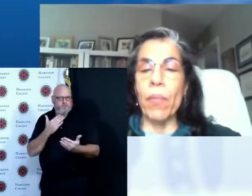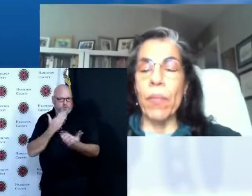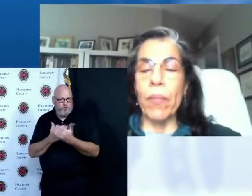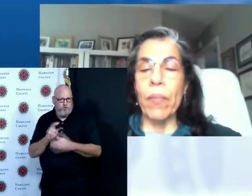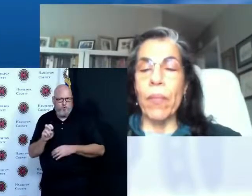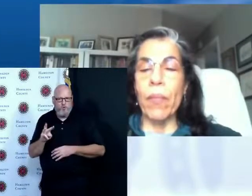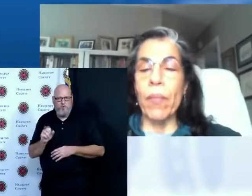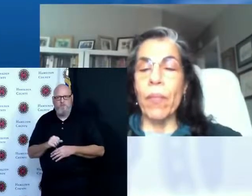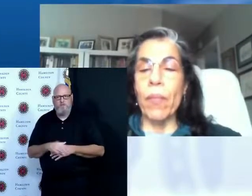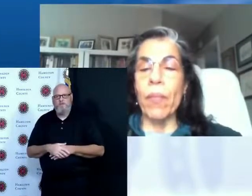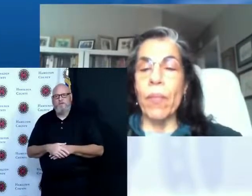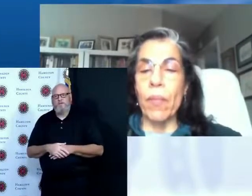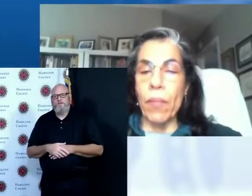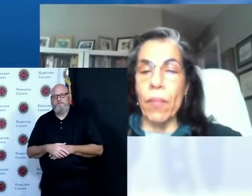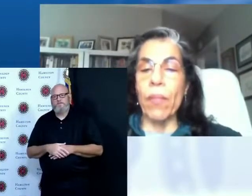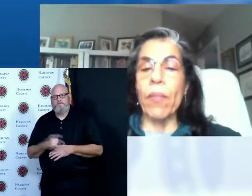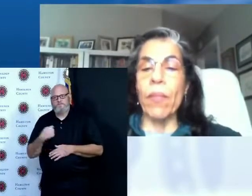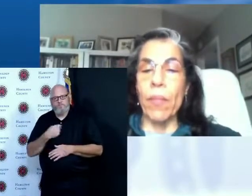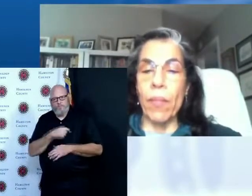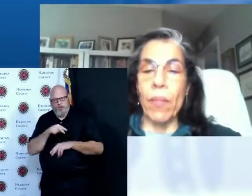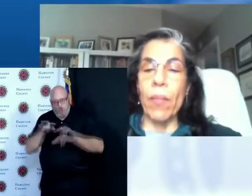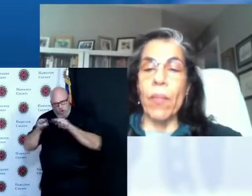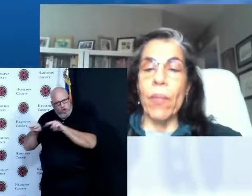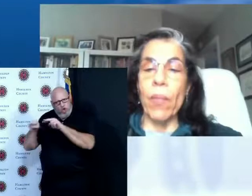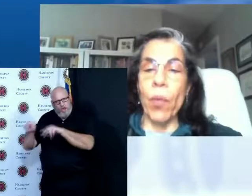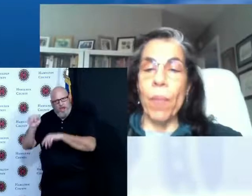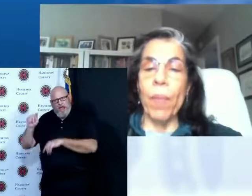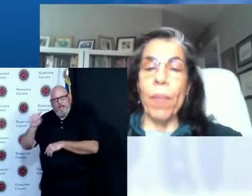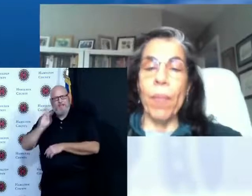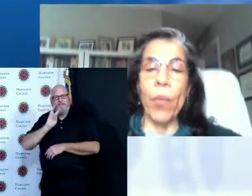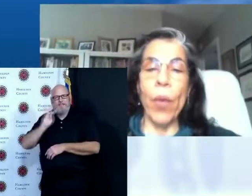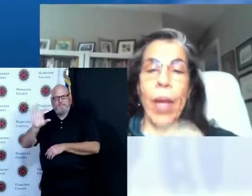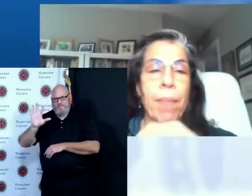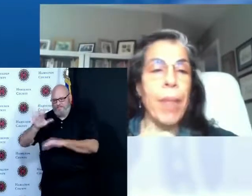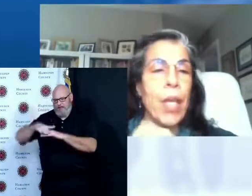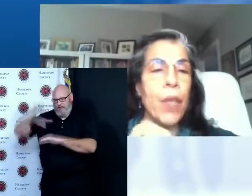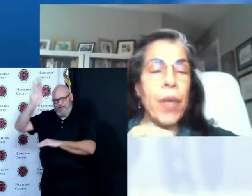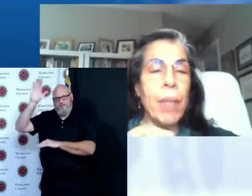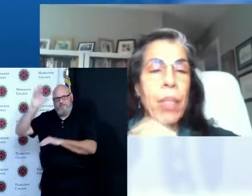make a long-term impact on on our footprint here in Hamilton County great thank you very